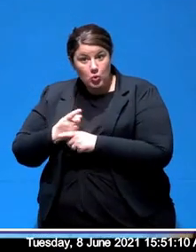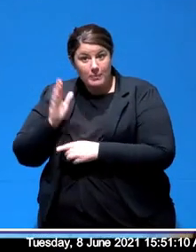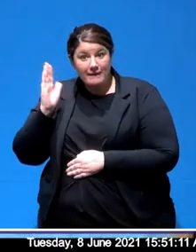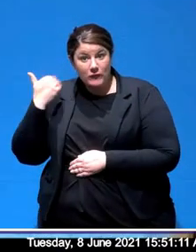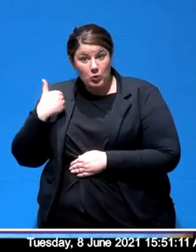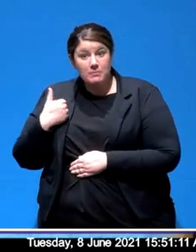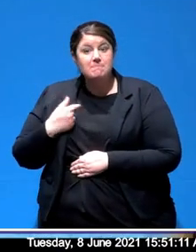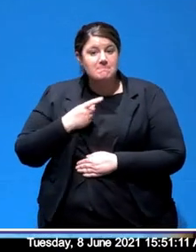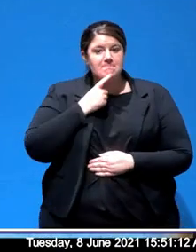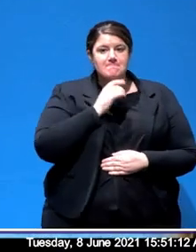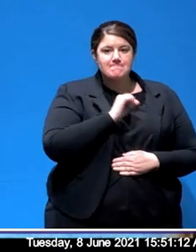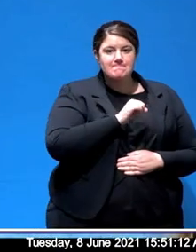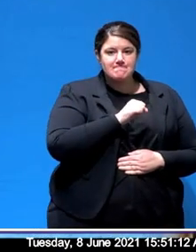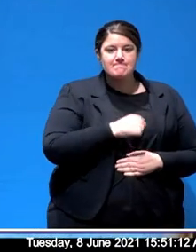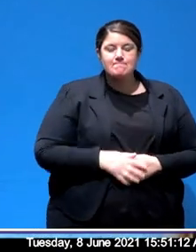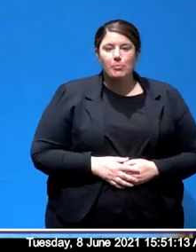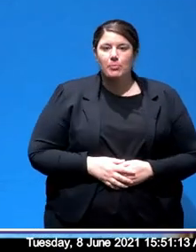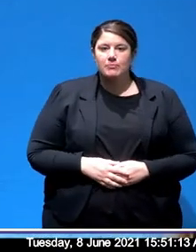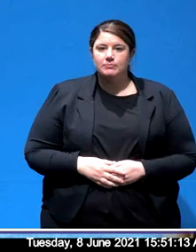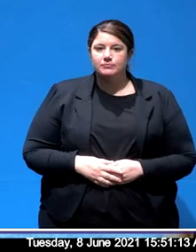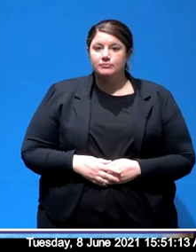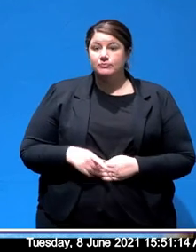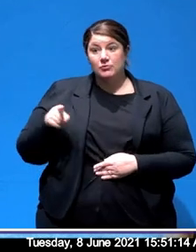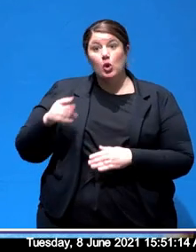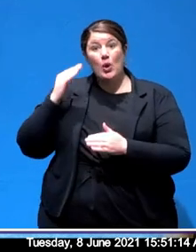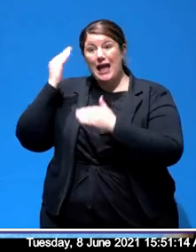As I understand it, adult clients with no guardianship orders in